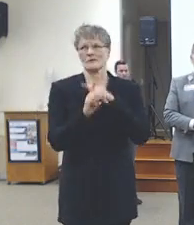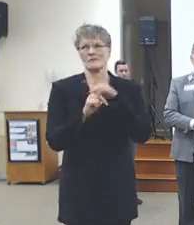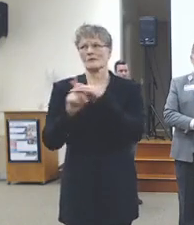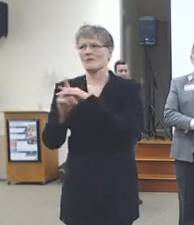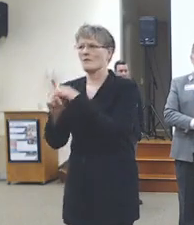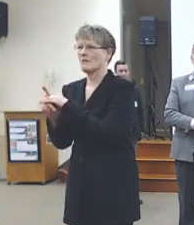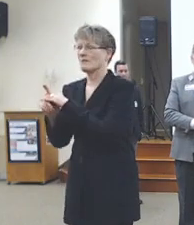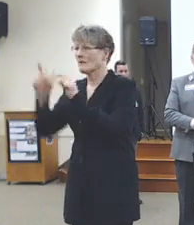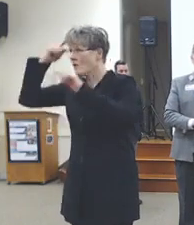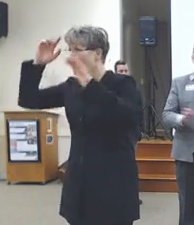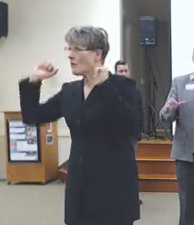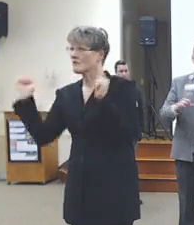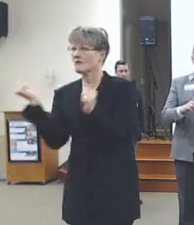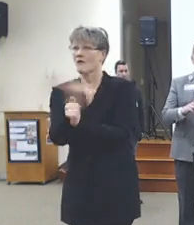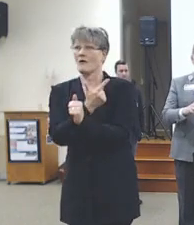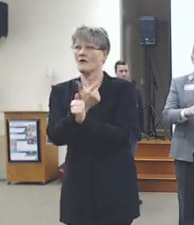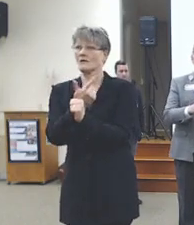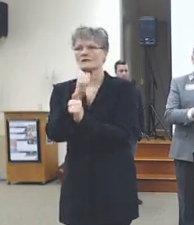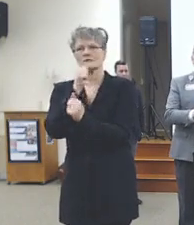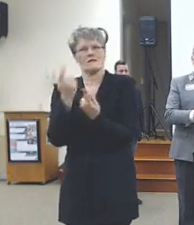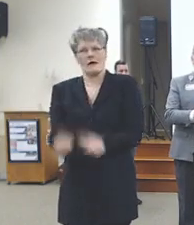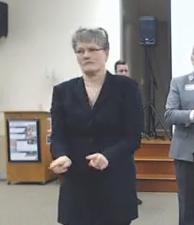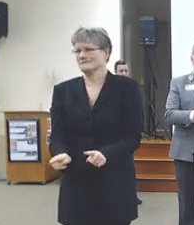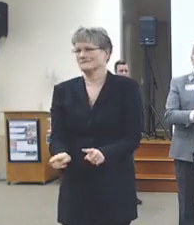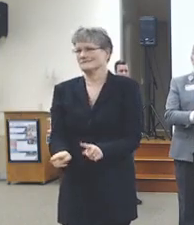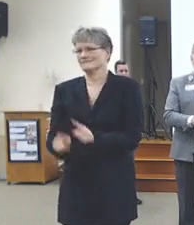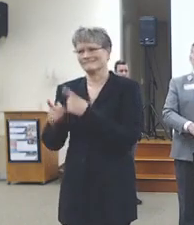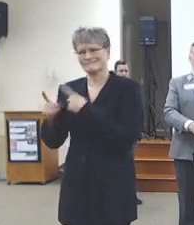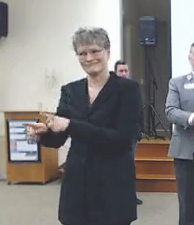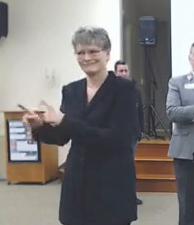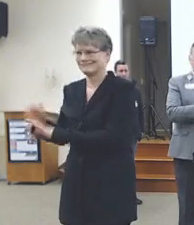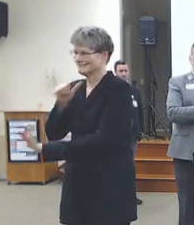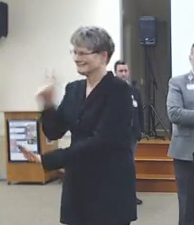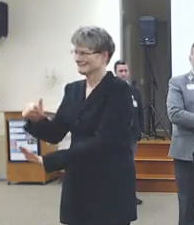come true. We're fortunate that we're a rural community, we're fortunate that we're